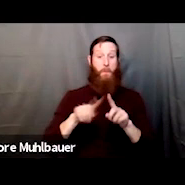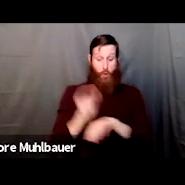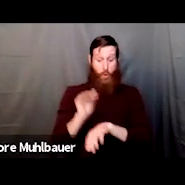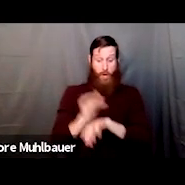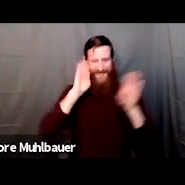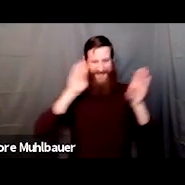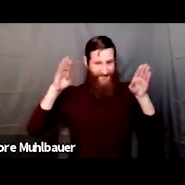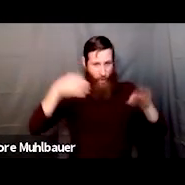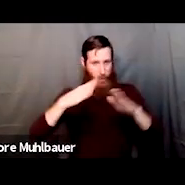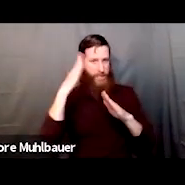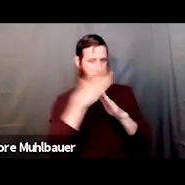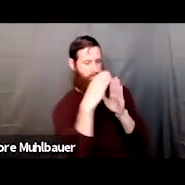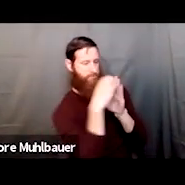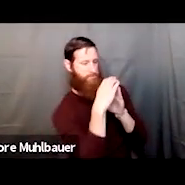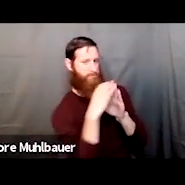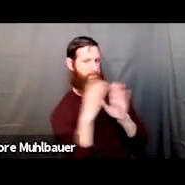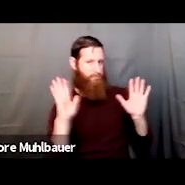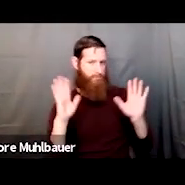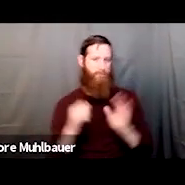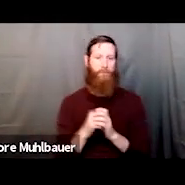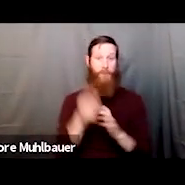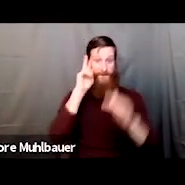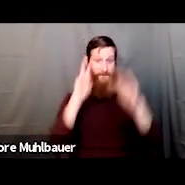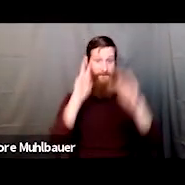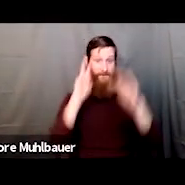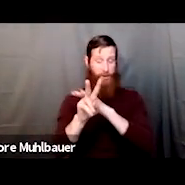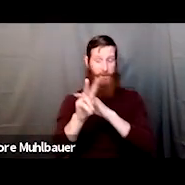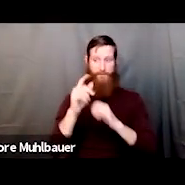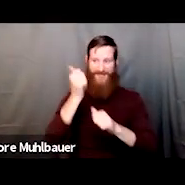This forecast is issued by 6pm every night during the winter season.